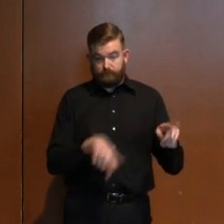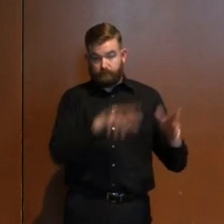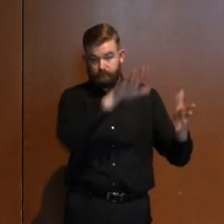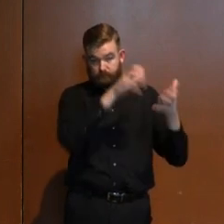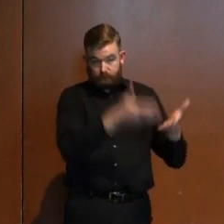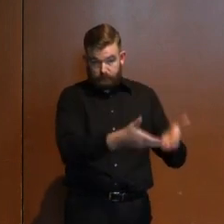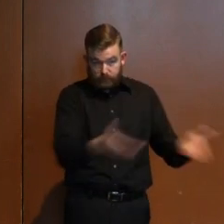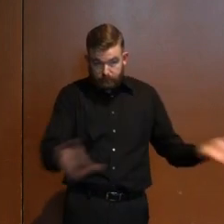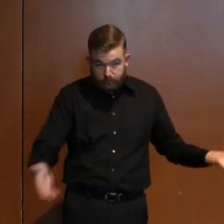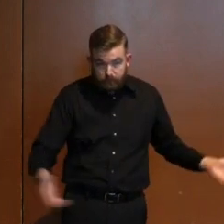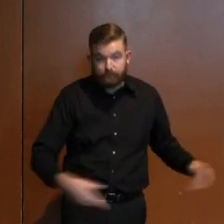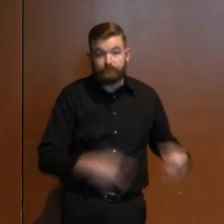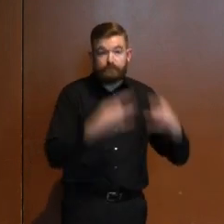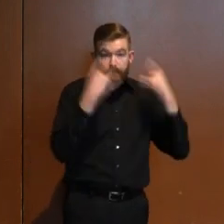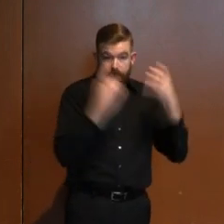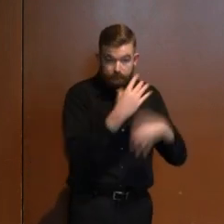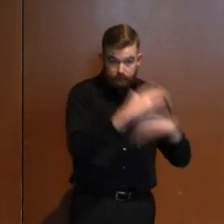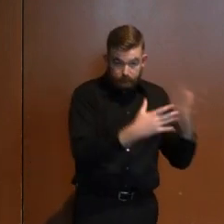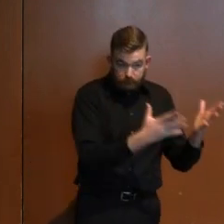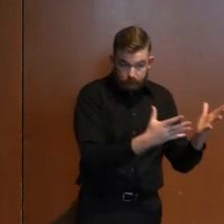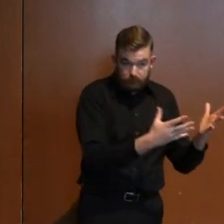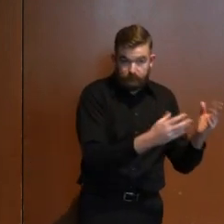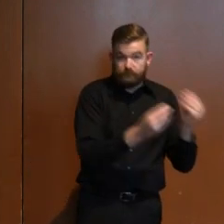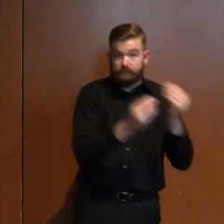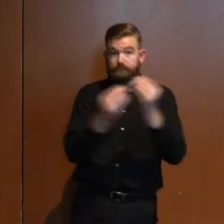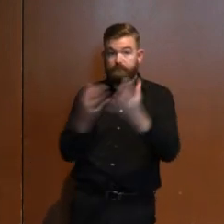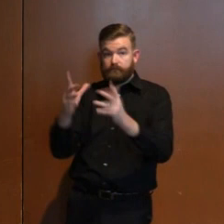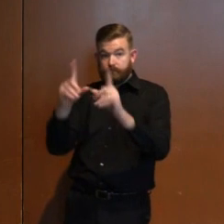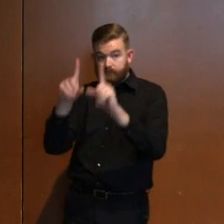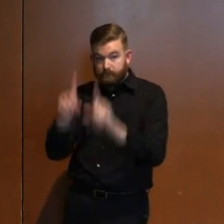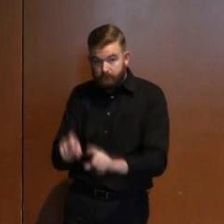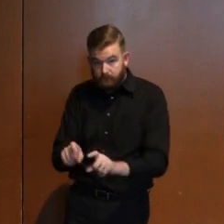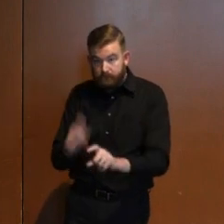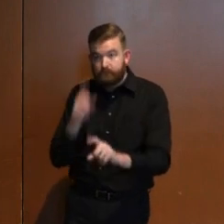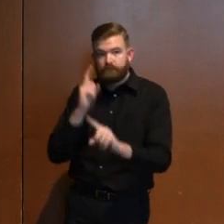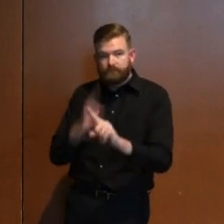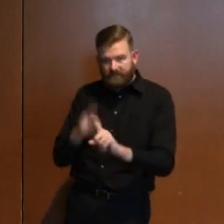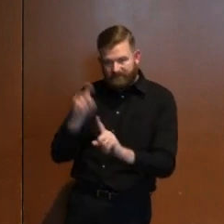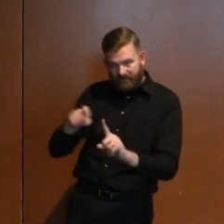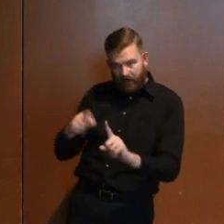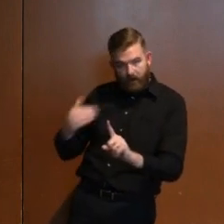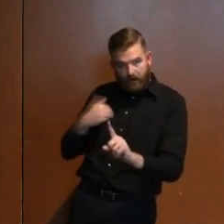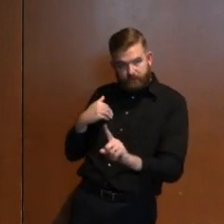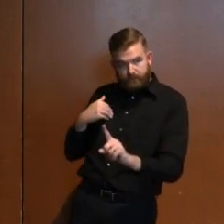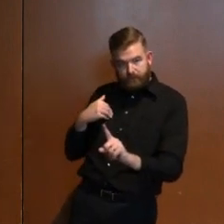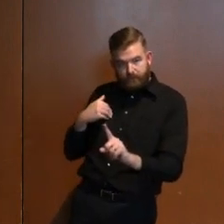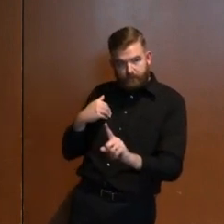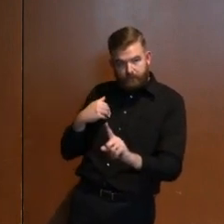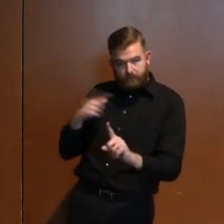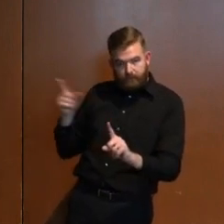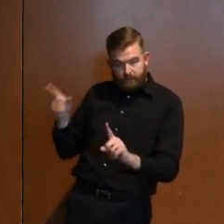THIS. WE'RE GOING TO HAVE A FORK ON THE ROAD BETWEEN ALL THE ALLOCATION TO TESTING VERSUS TO CARE.